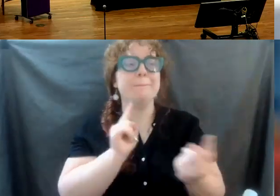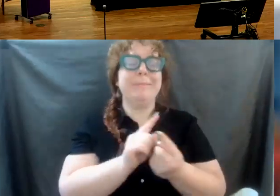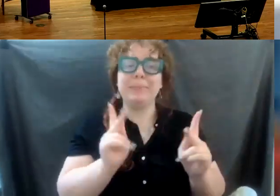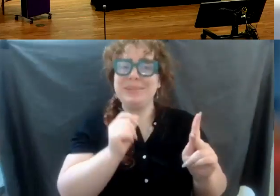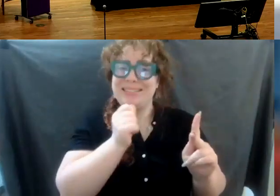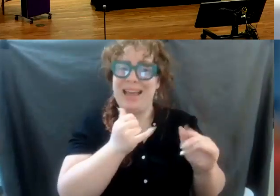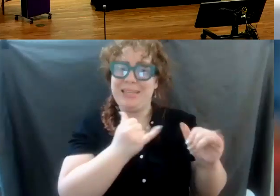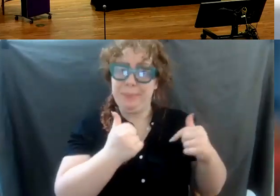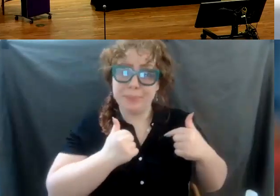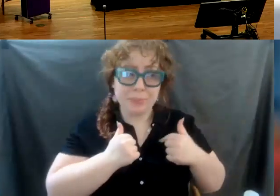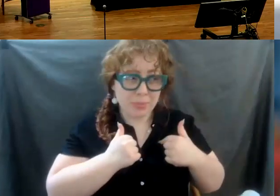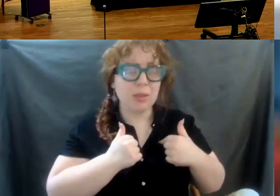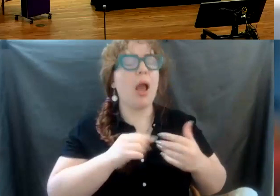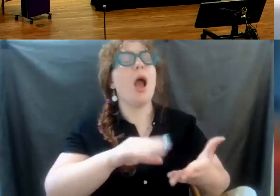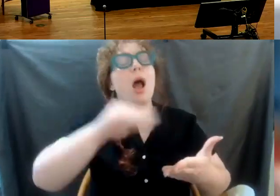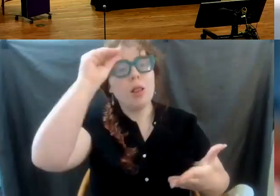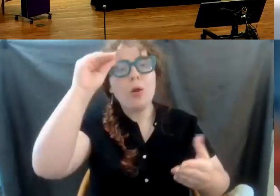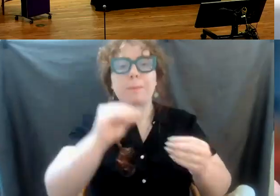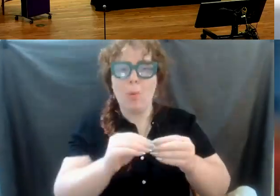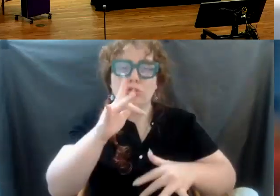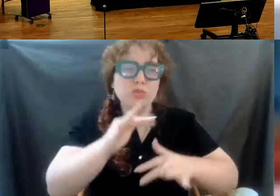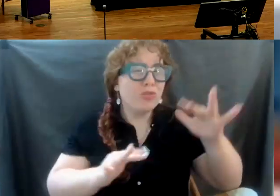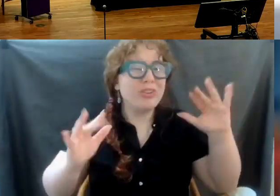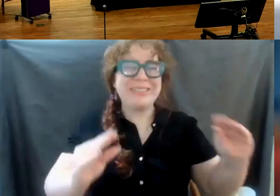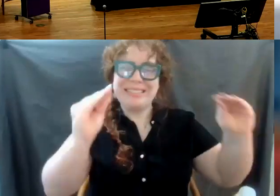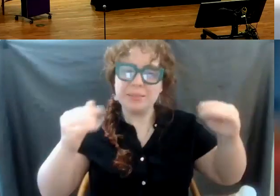the more different people I meet, the more I learn about what people need.